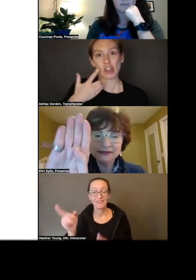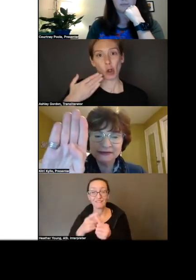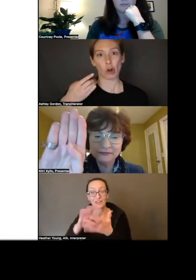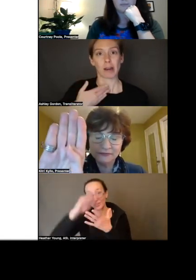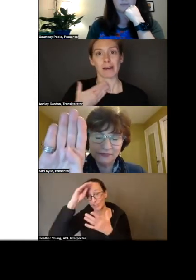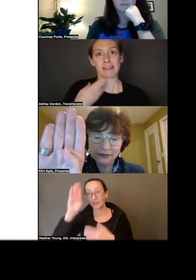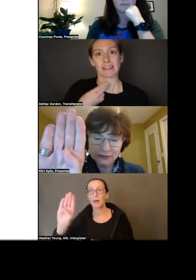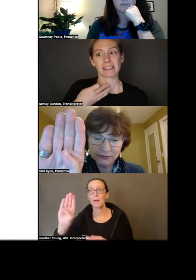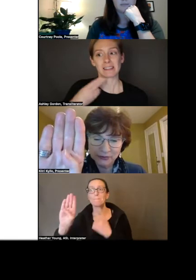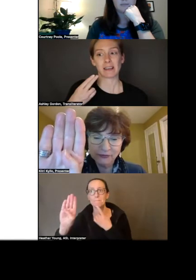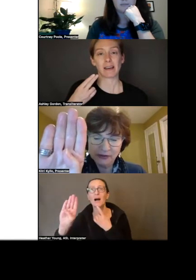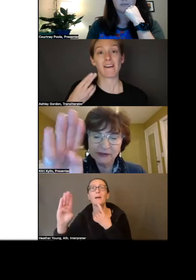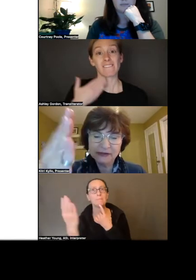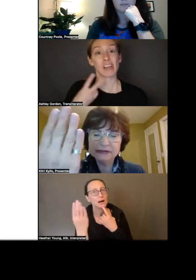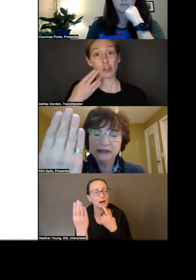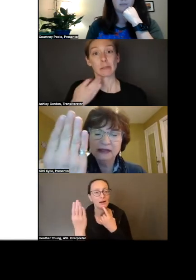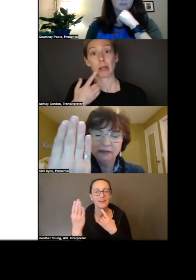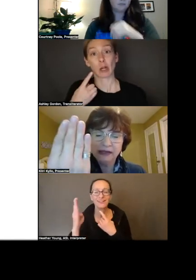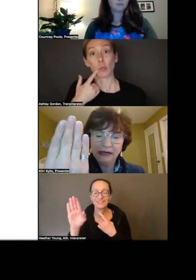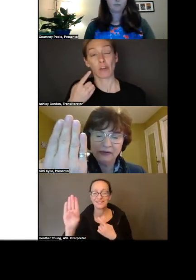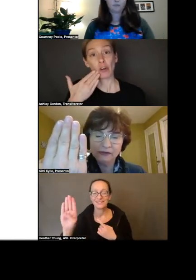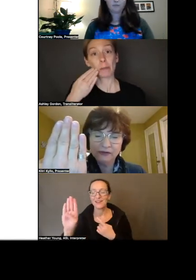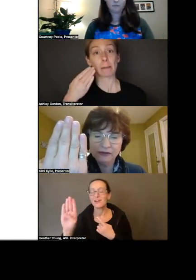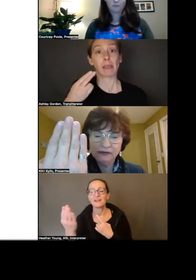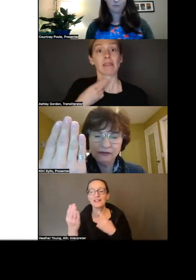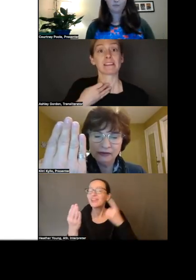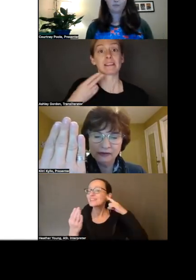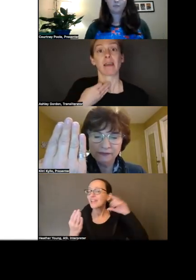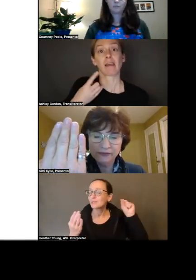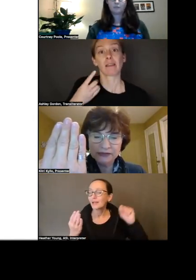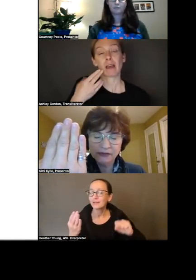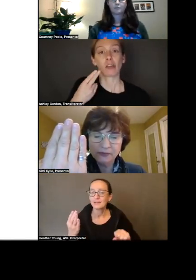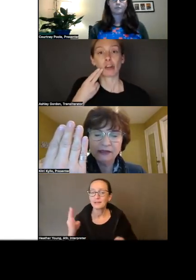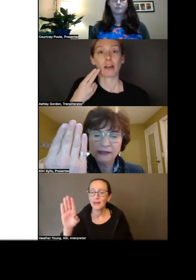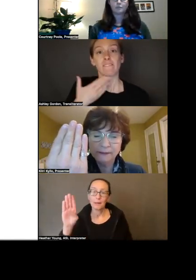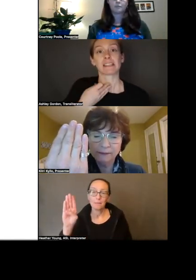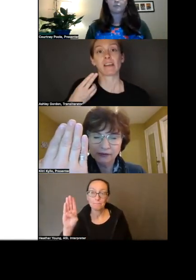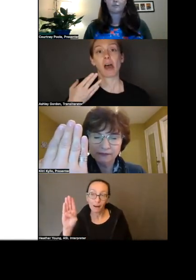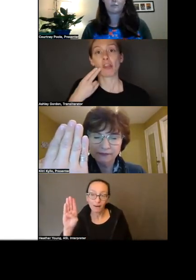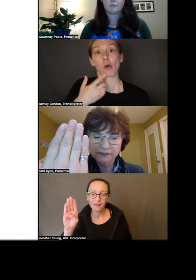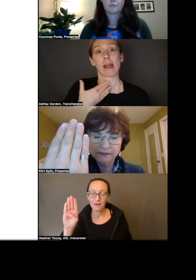is the finger spelled word for B, but the hand facing the other way is buh, buh.